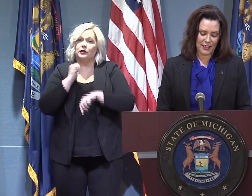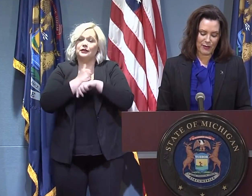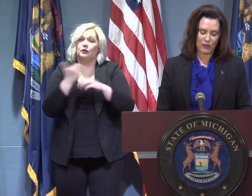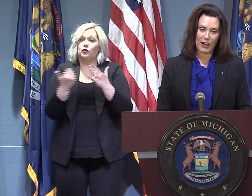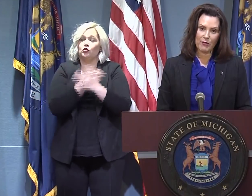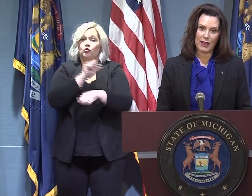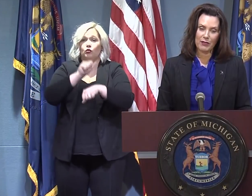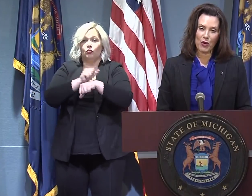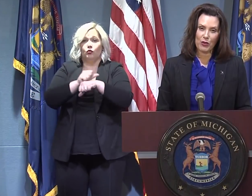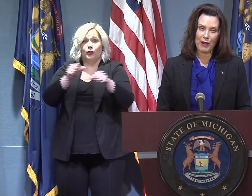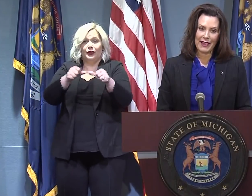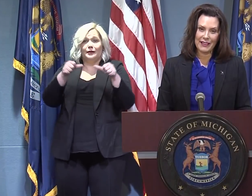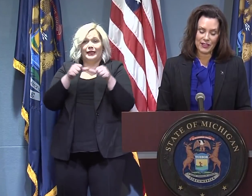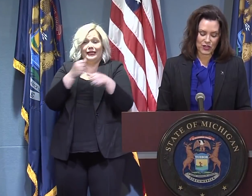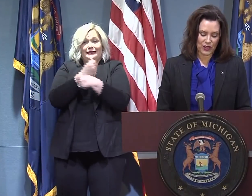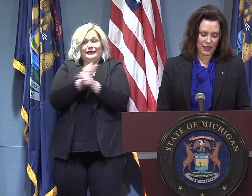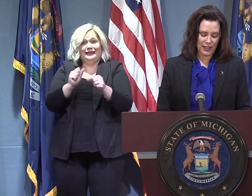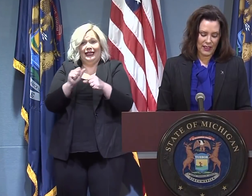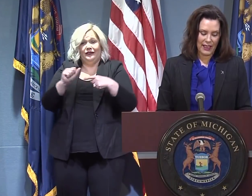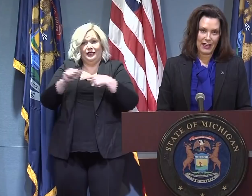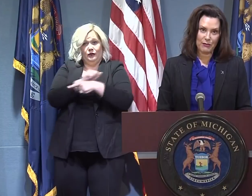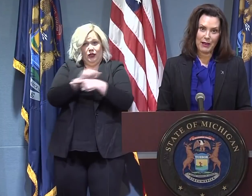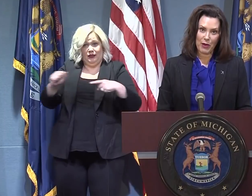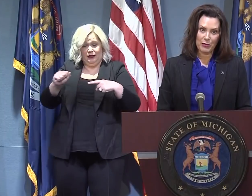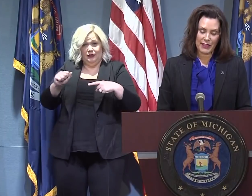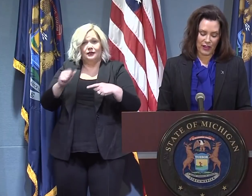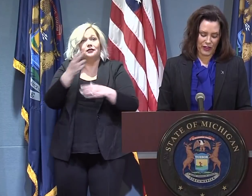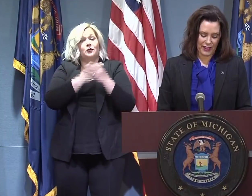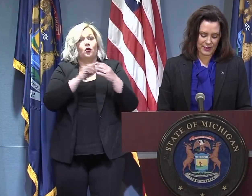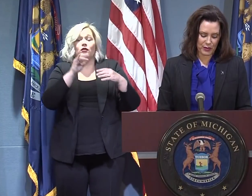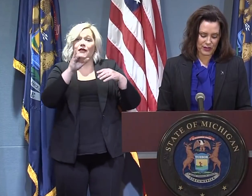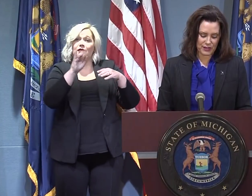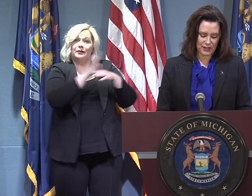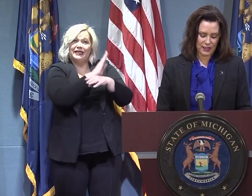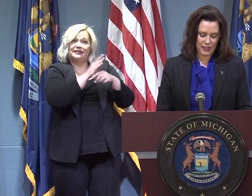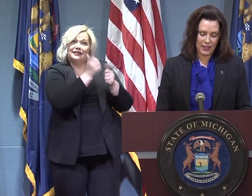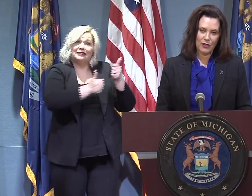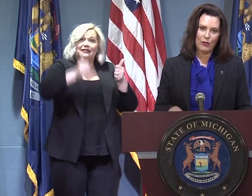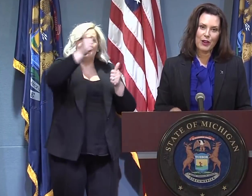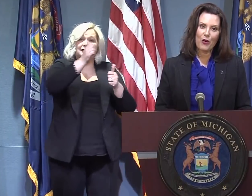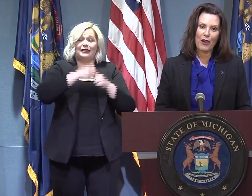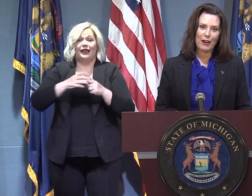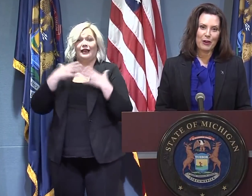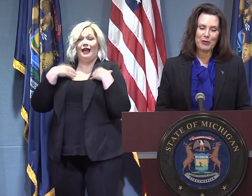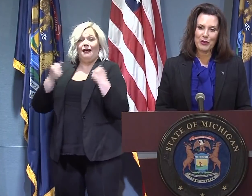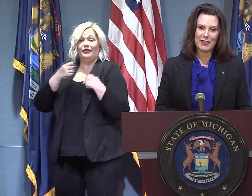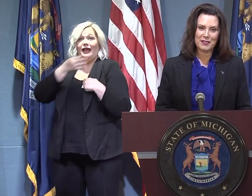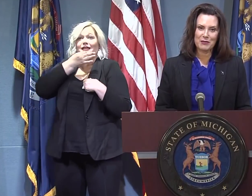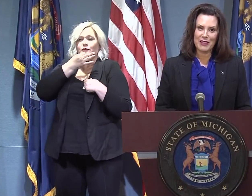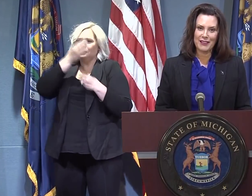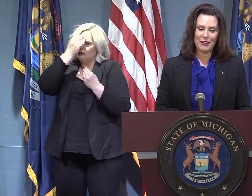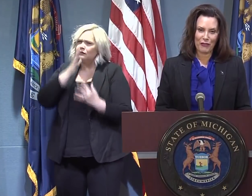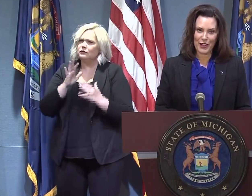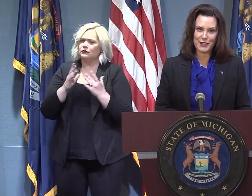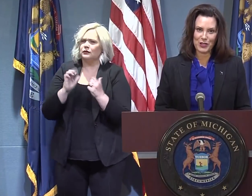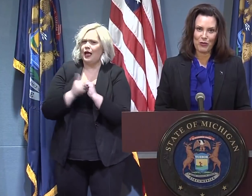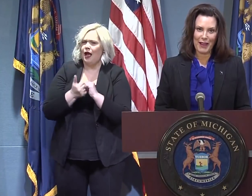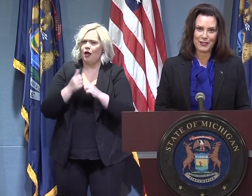WE WILL BE DIRECTING BUSINESSES TO ADOPT A NEW ARRAY OF WORK PLACE SAFETY PRACTICES